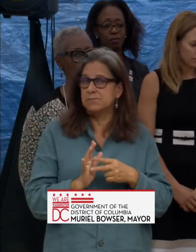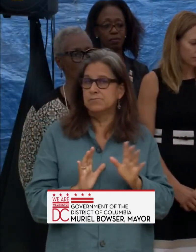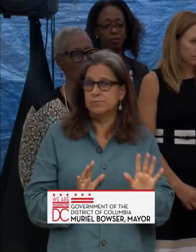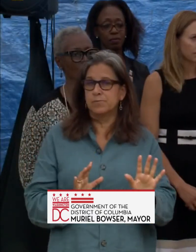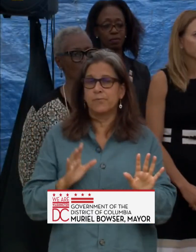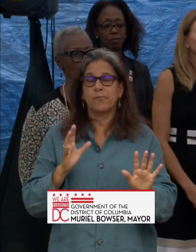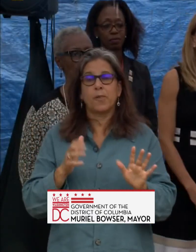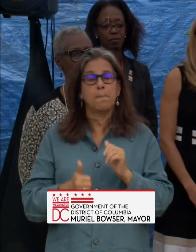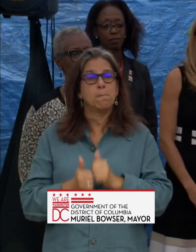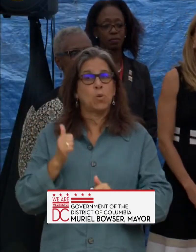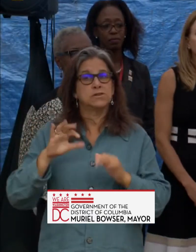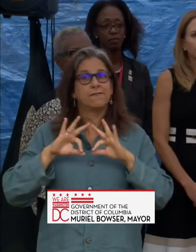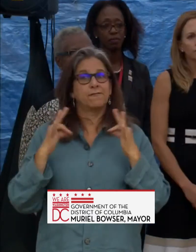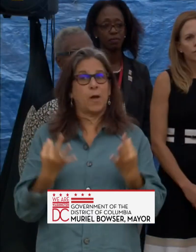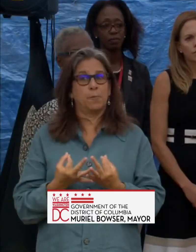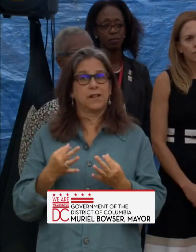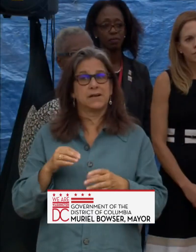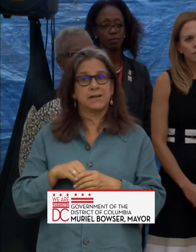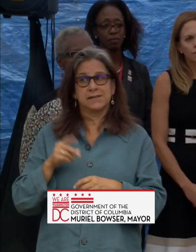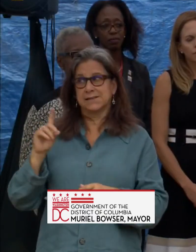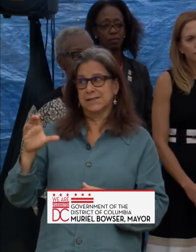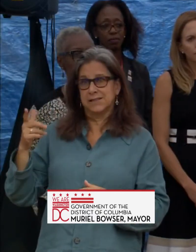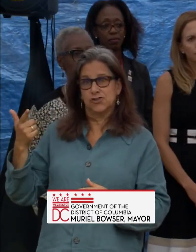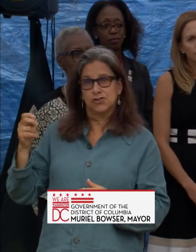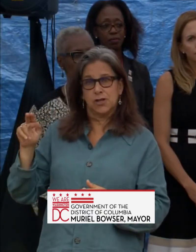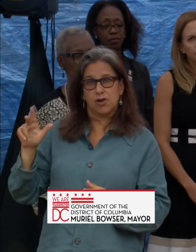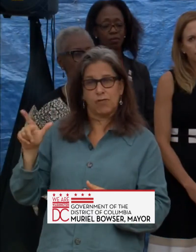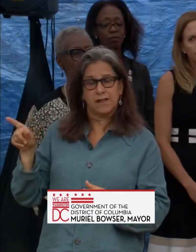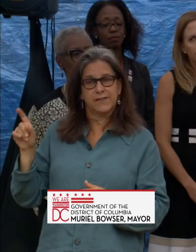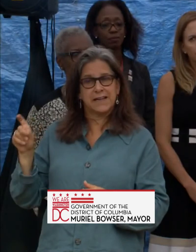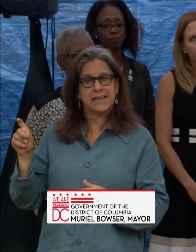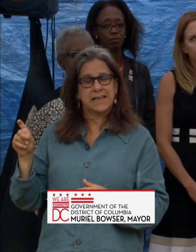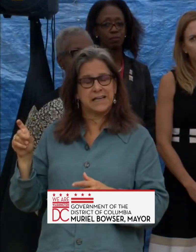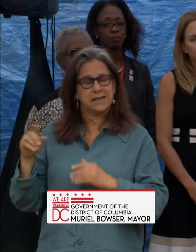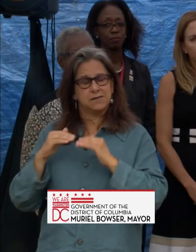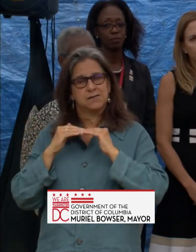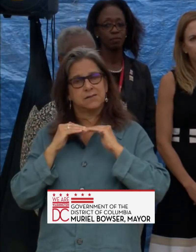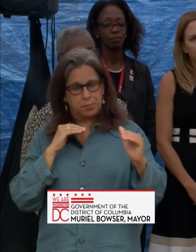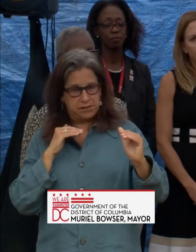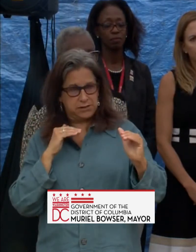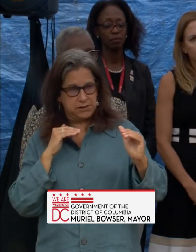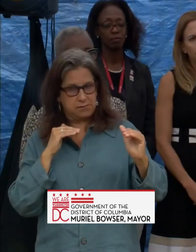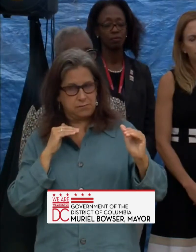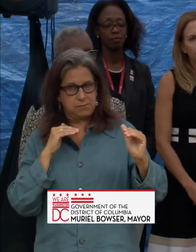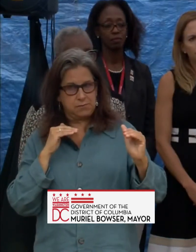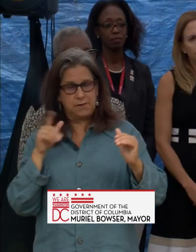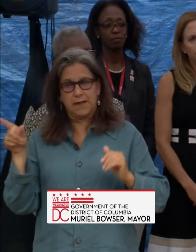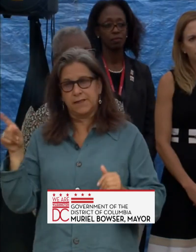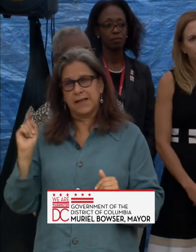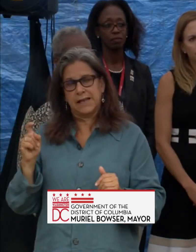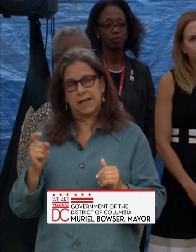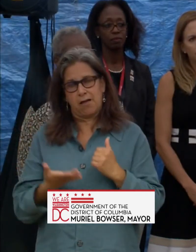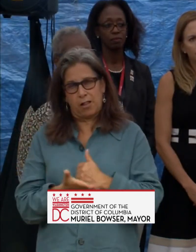GENERAL, WHAT THEY NEED IS SOME STABILITY AND THEY NEED HELP IN GETTING TO WORK.